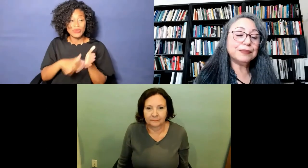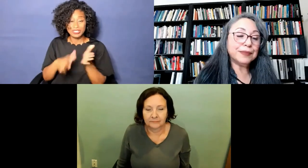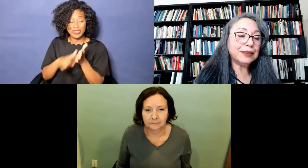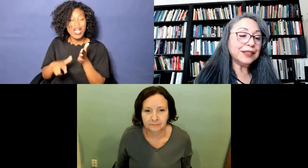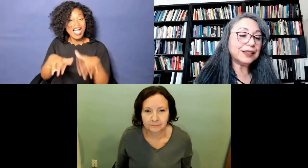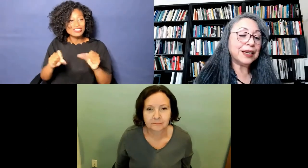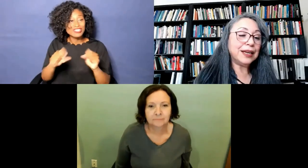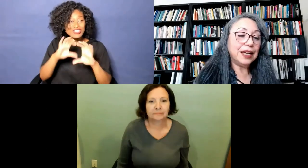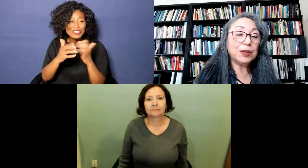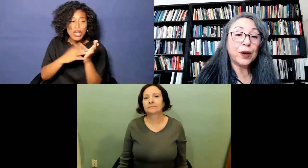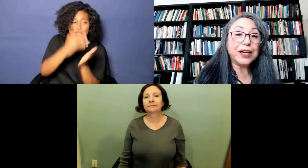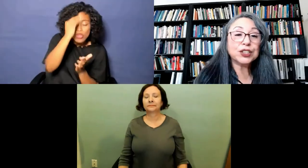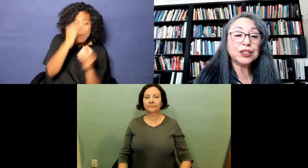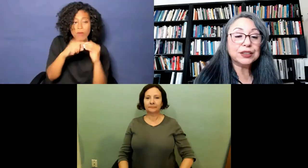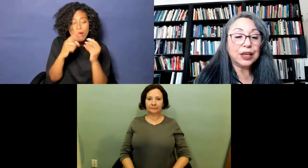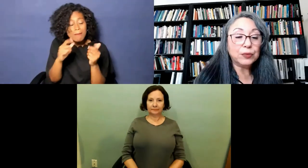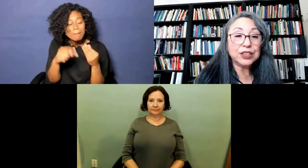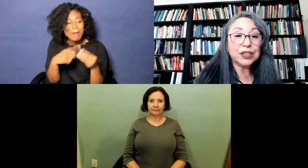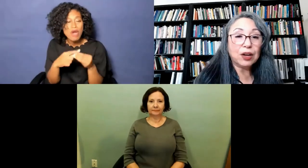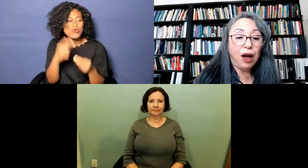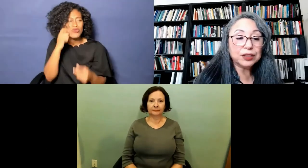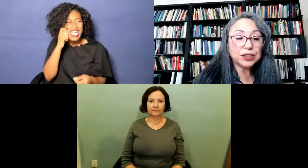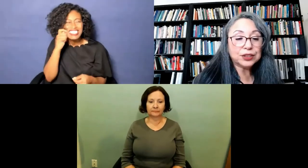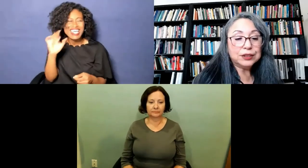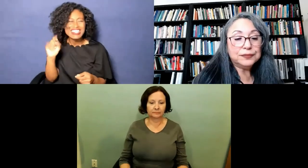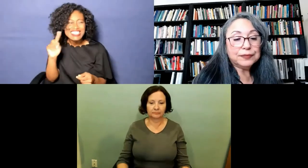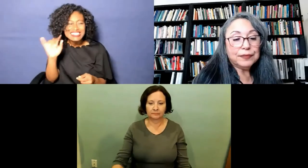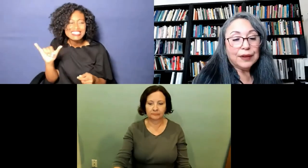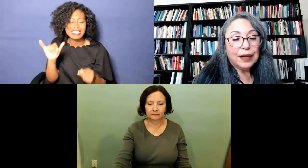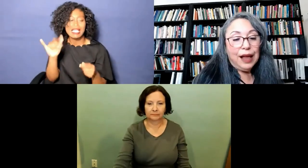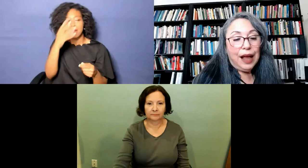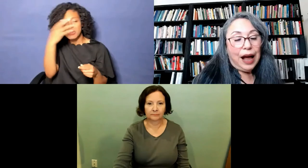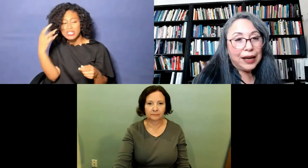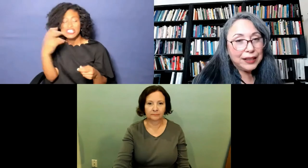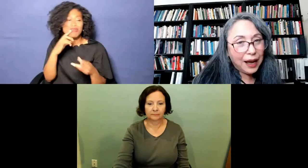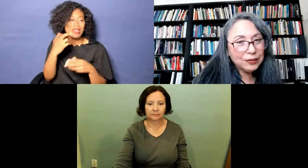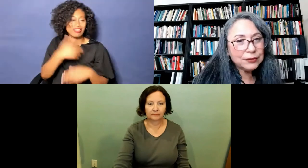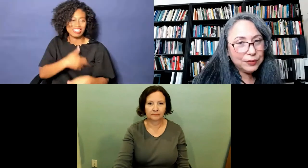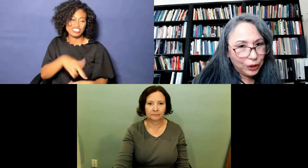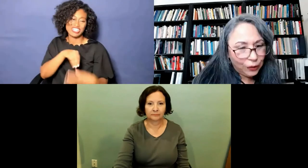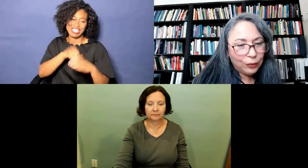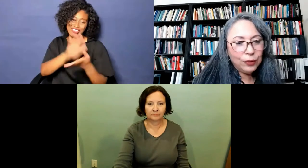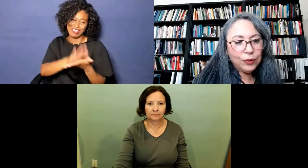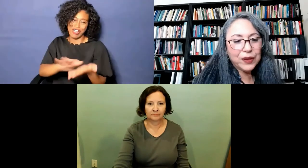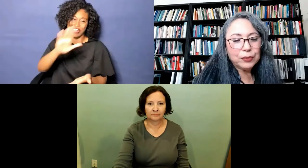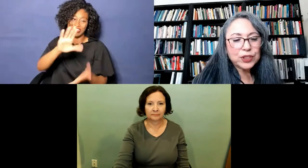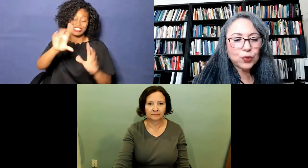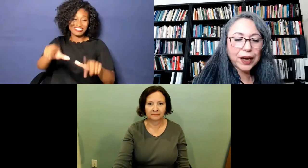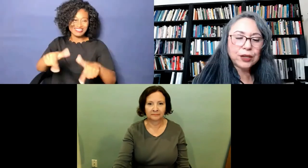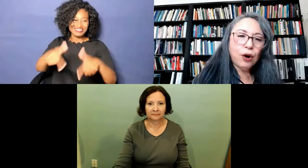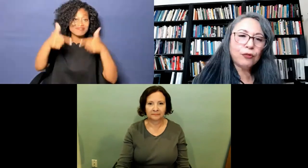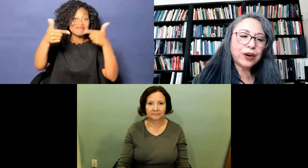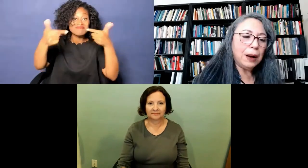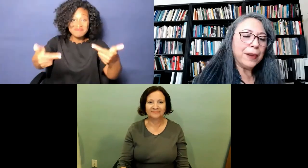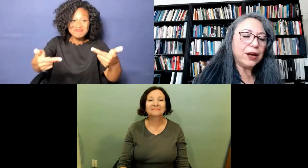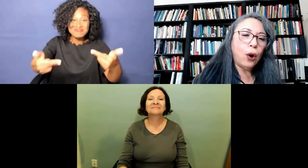ethnicity, immigration and a religion in college. And I know that I was trying to overcome my own